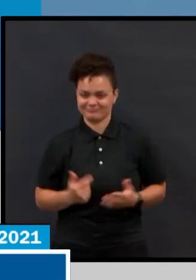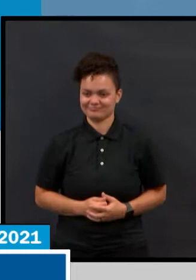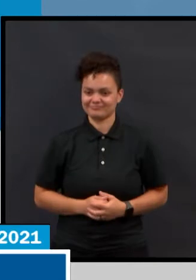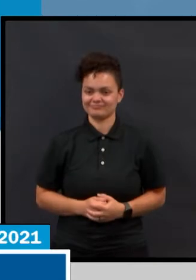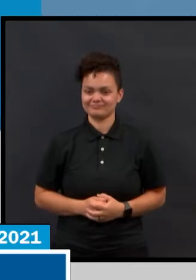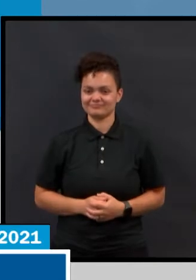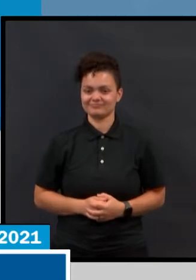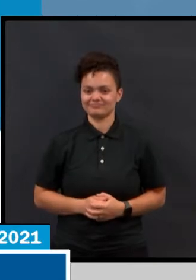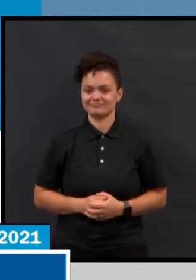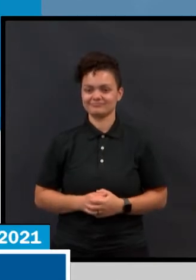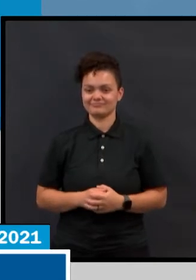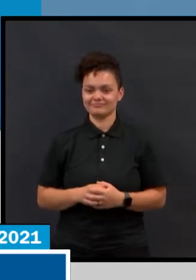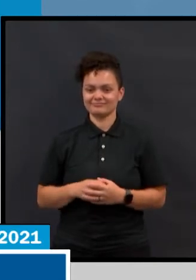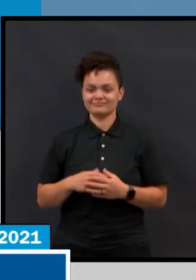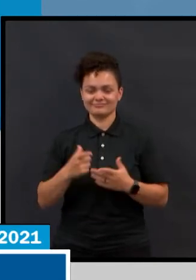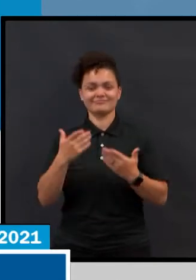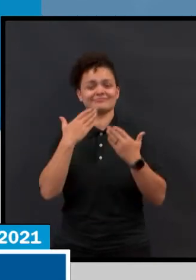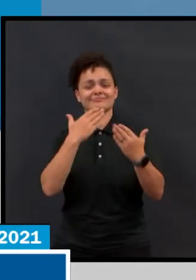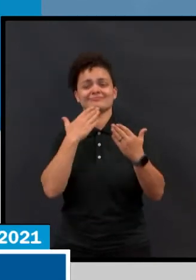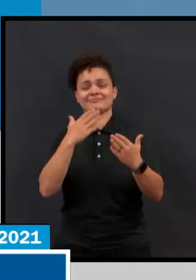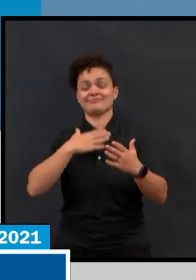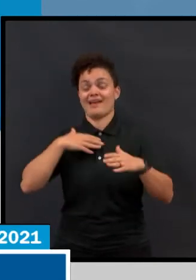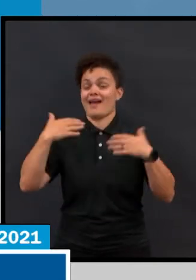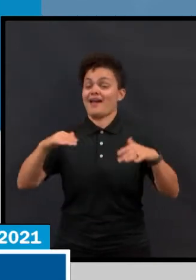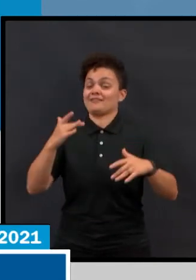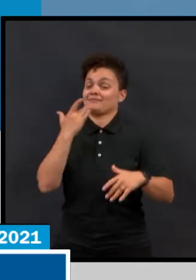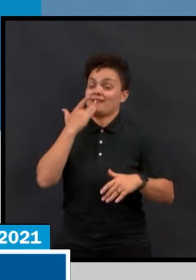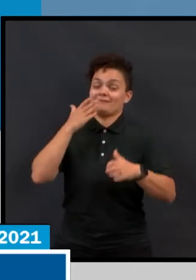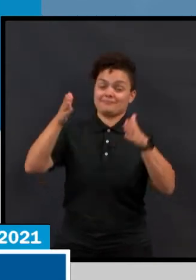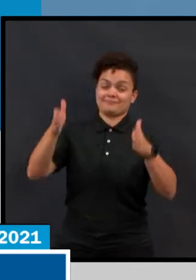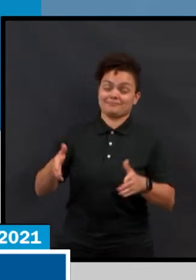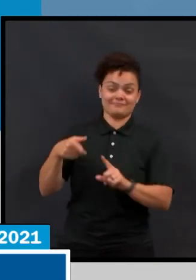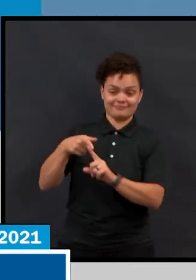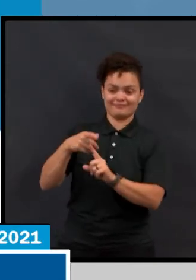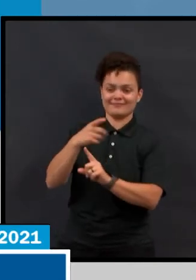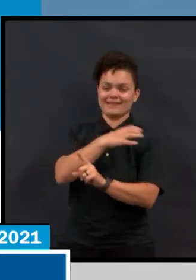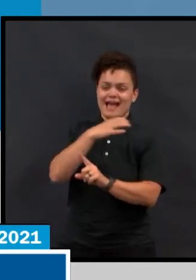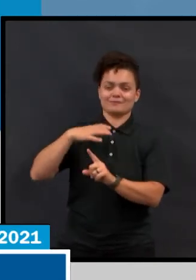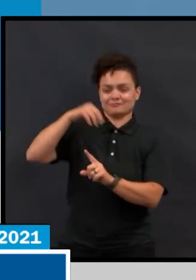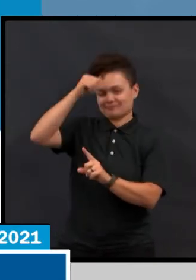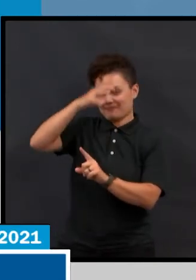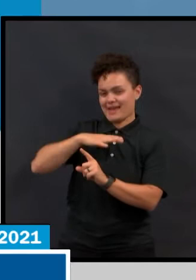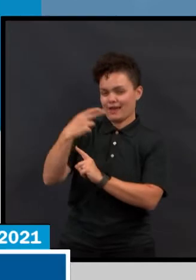in the entire city councilman chris hernan for his uh tremendous leadership continued leadership